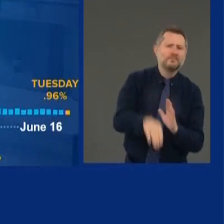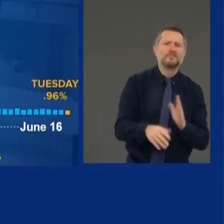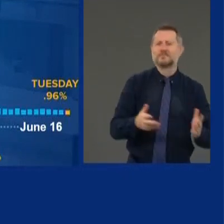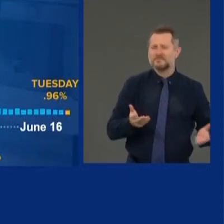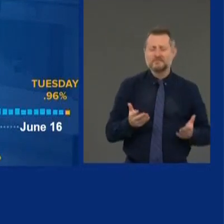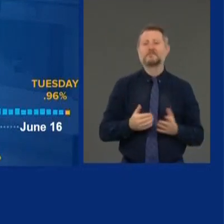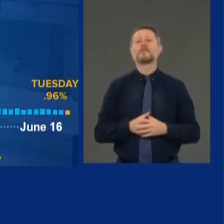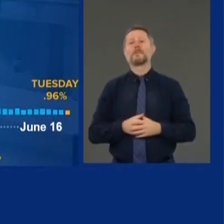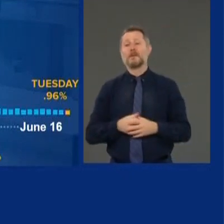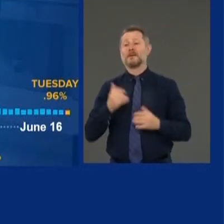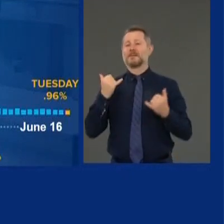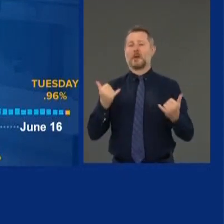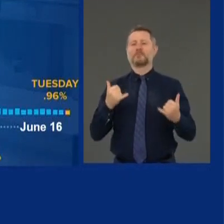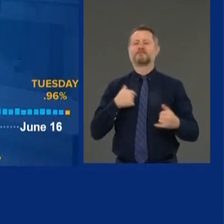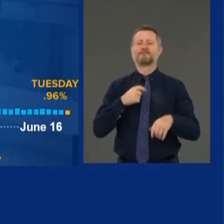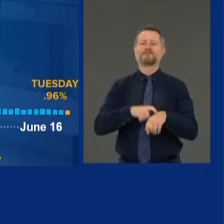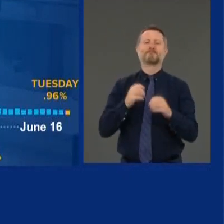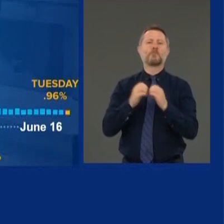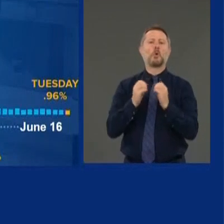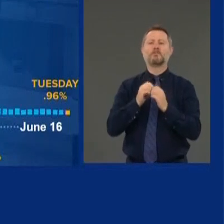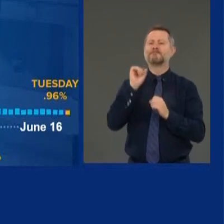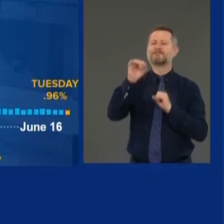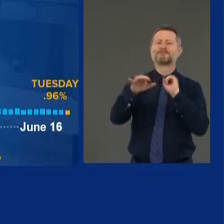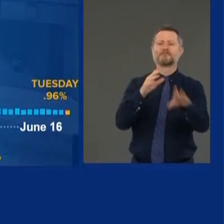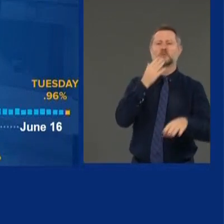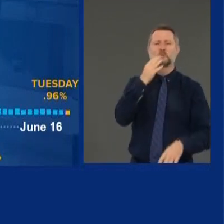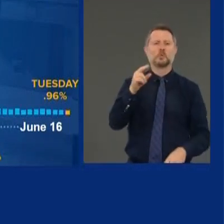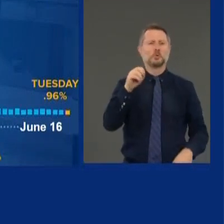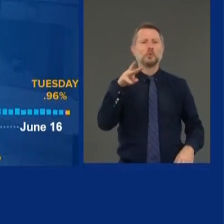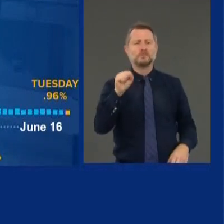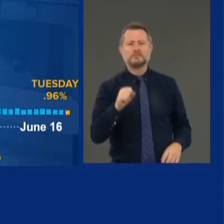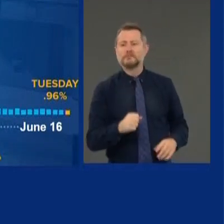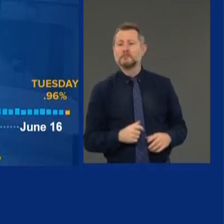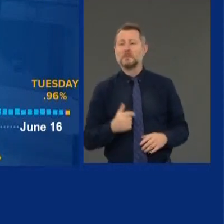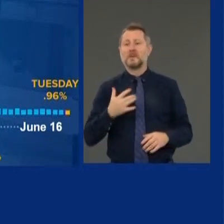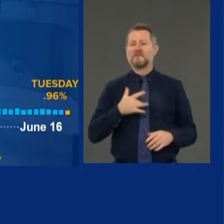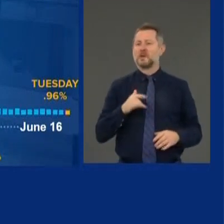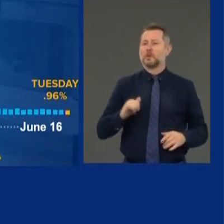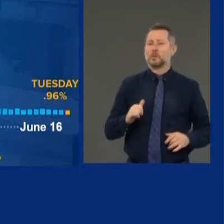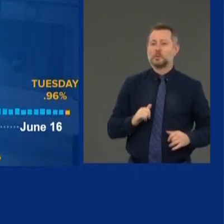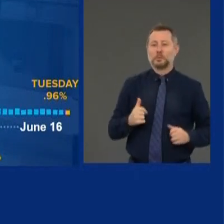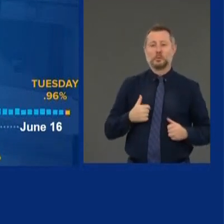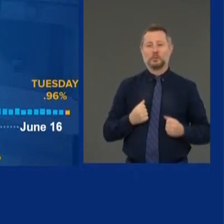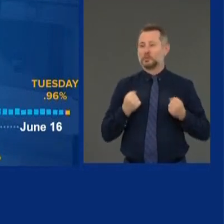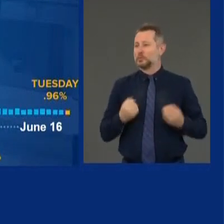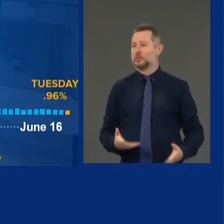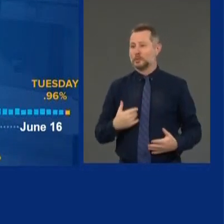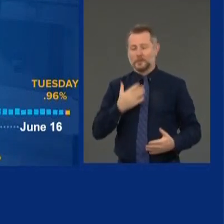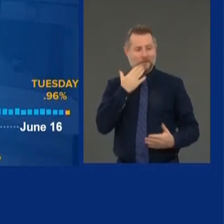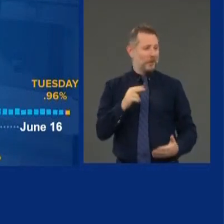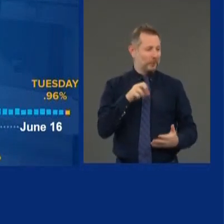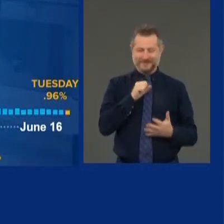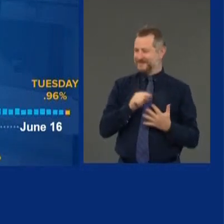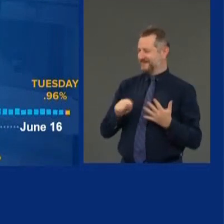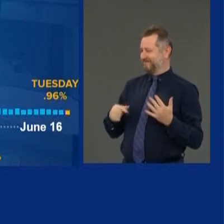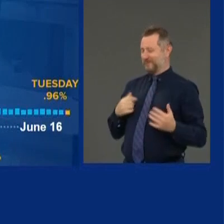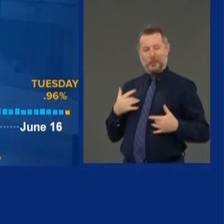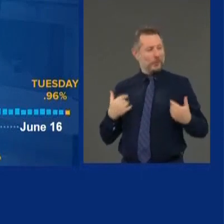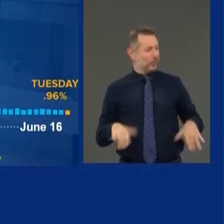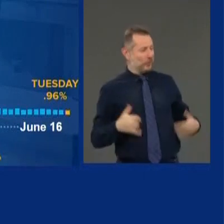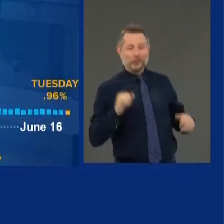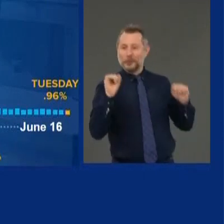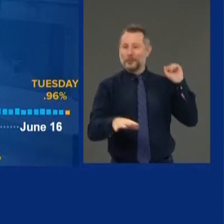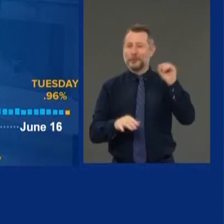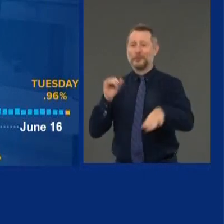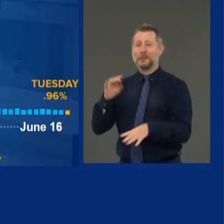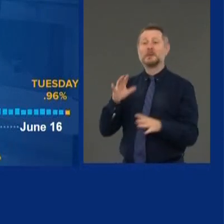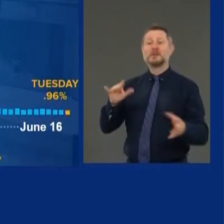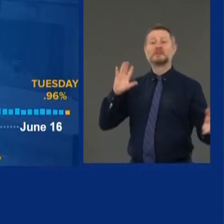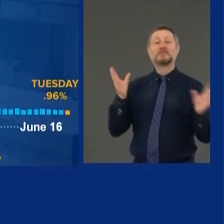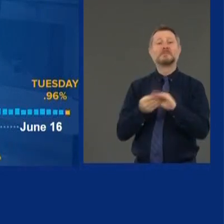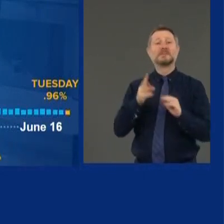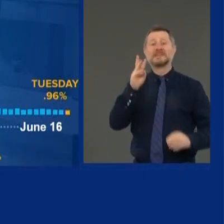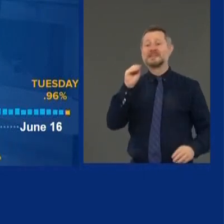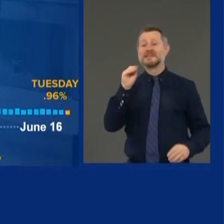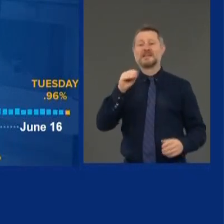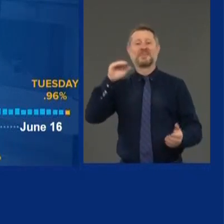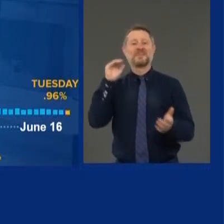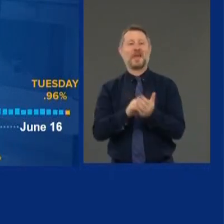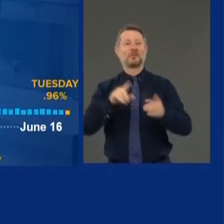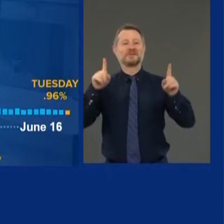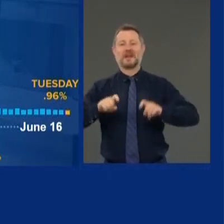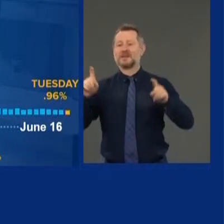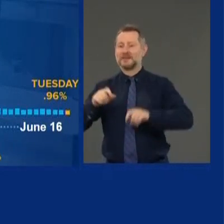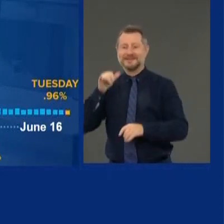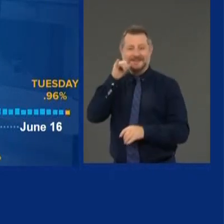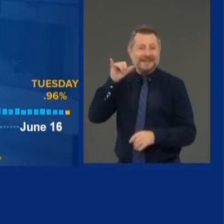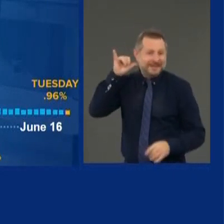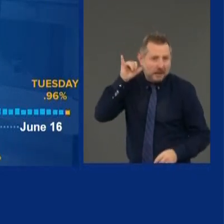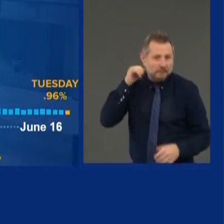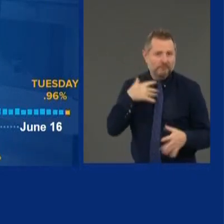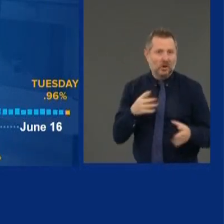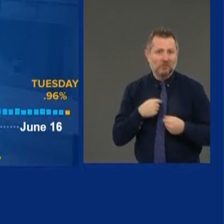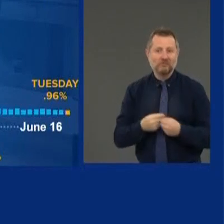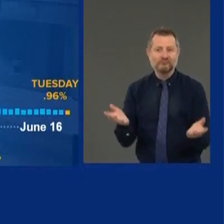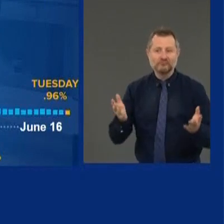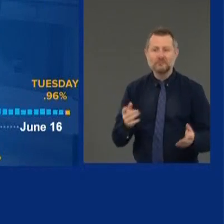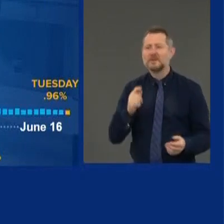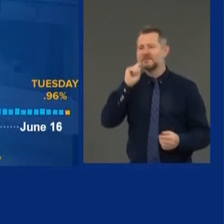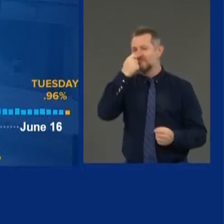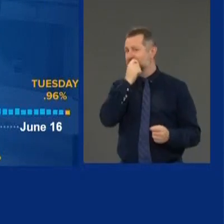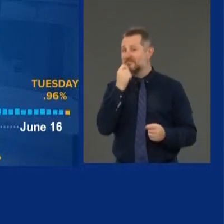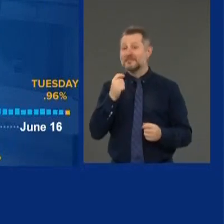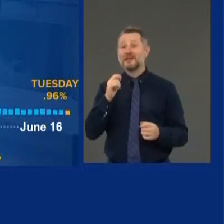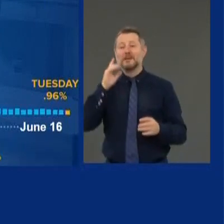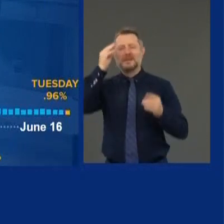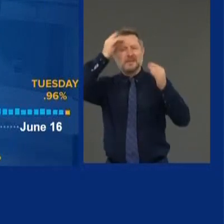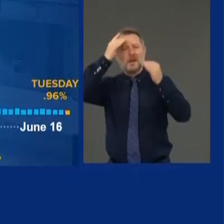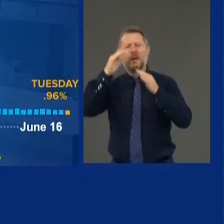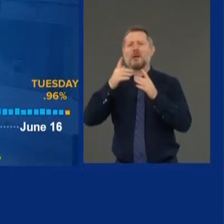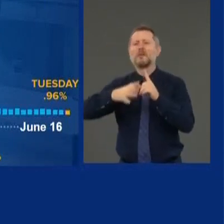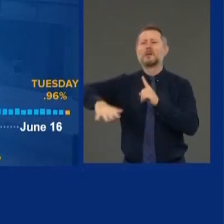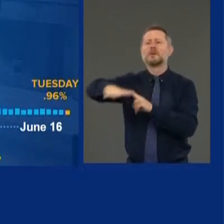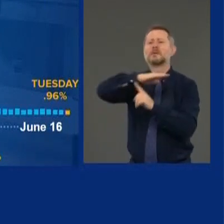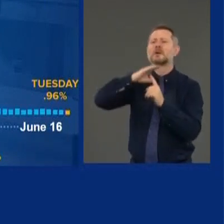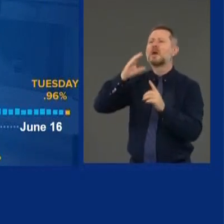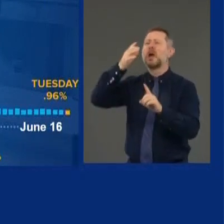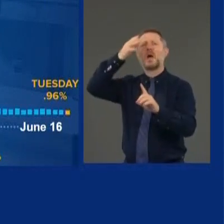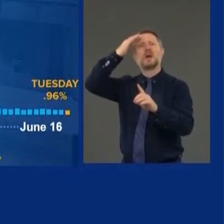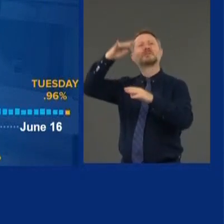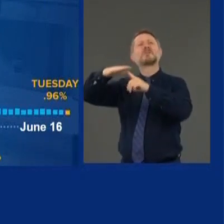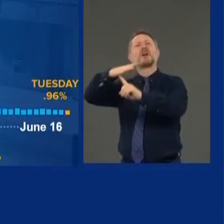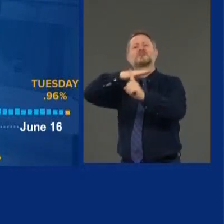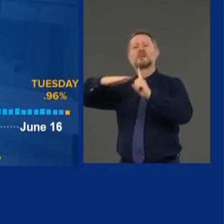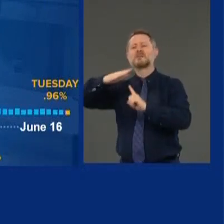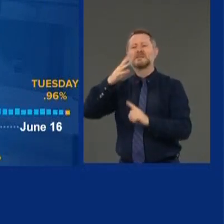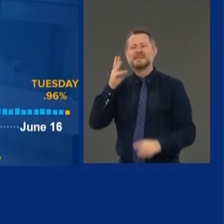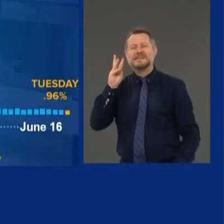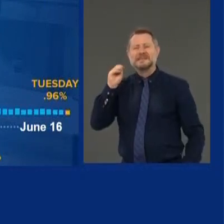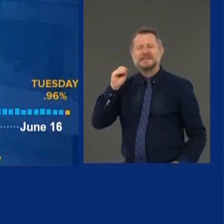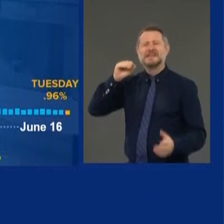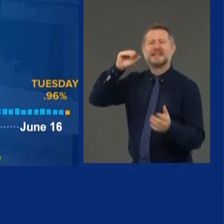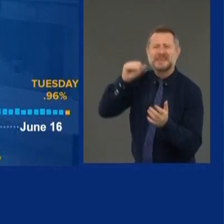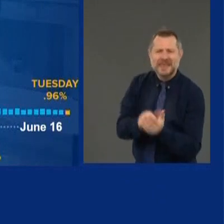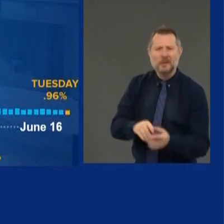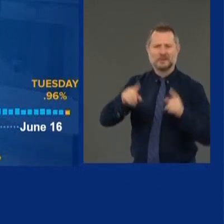HOW LONG WOULD IT TAKE US TO GET